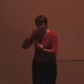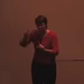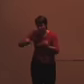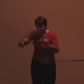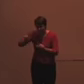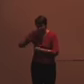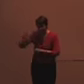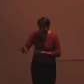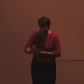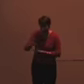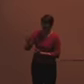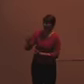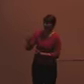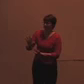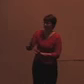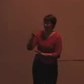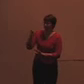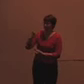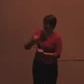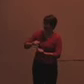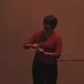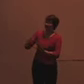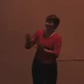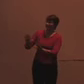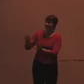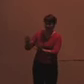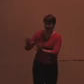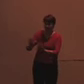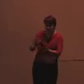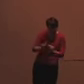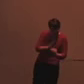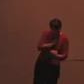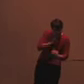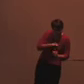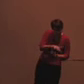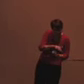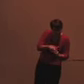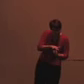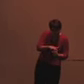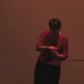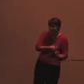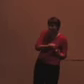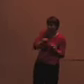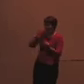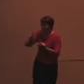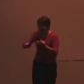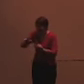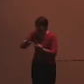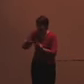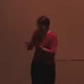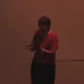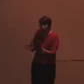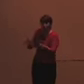is a little bit different. In Tokyo, as you know, the room is very small. So inside is very small.